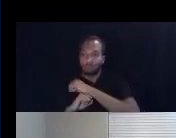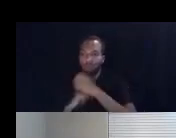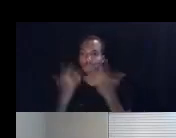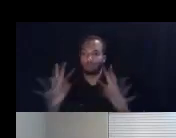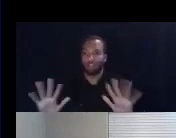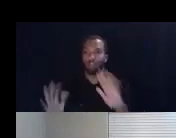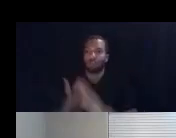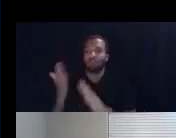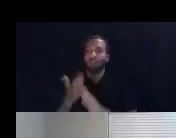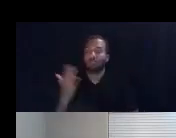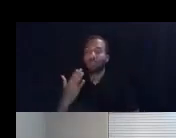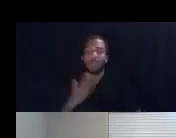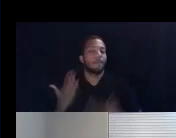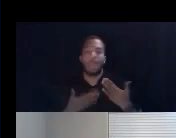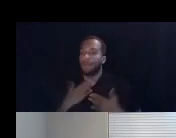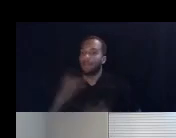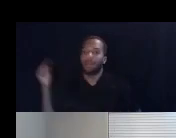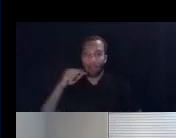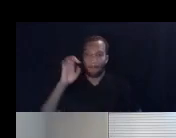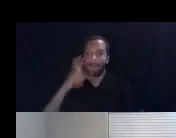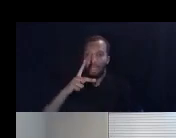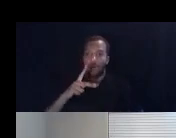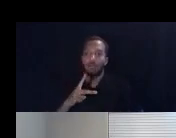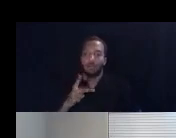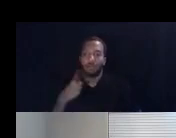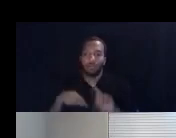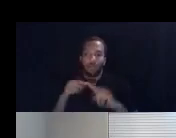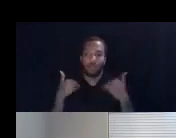So happy to come back once we have more on that.